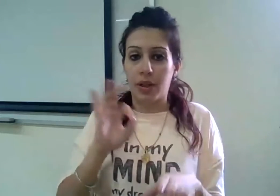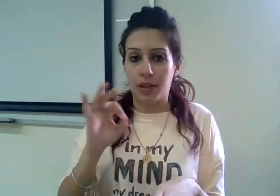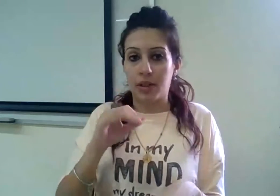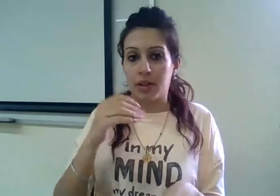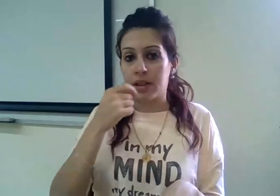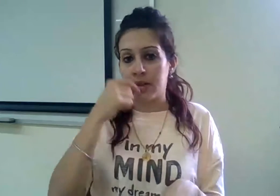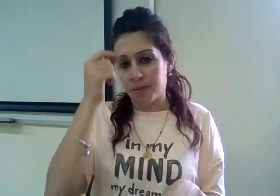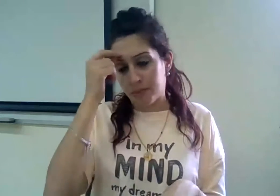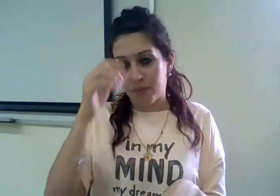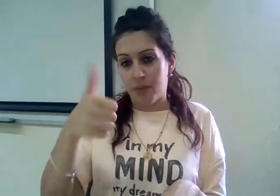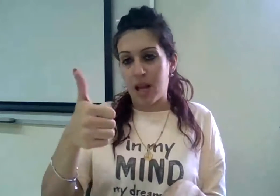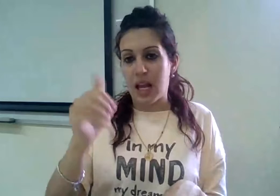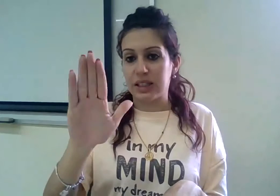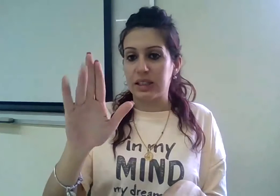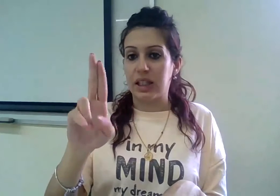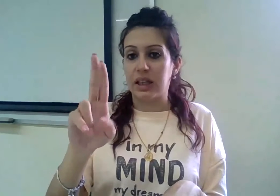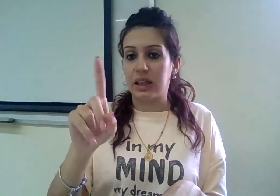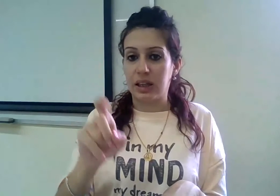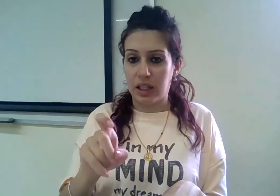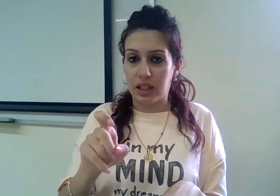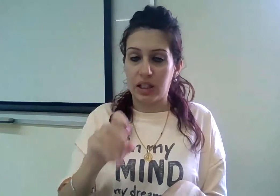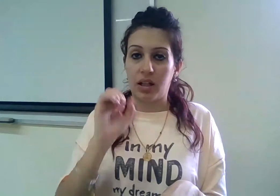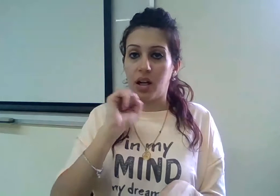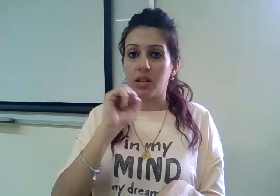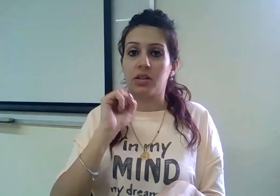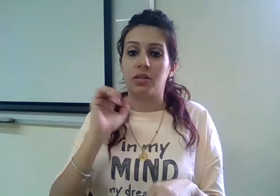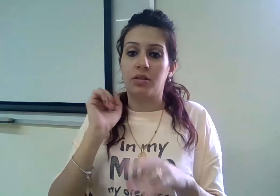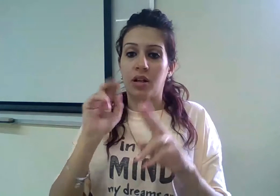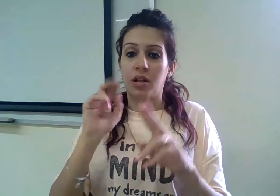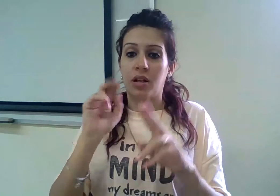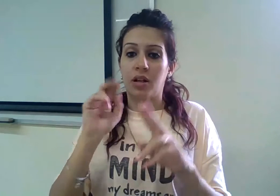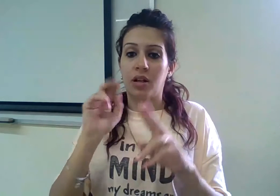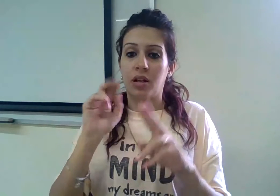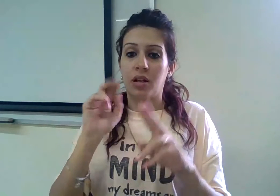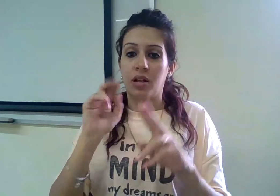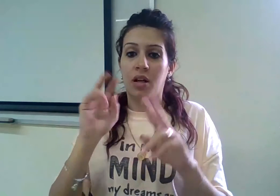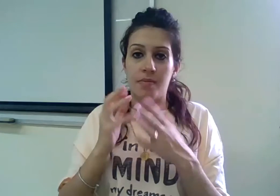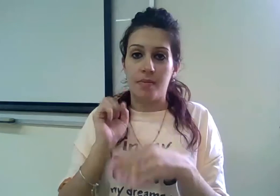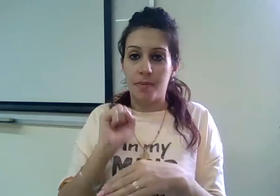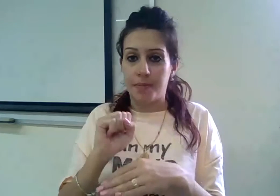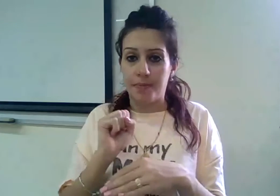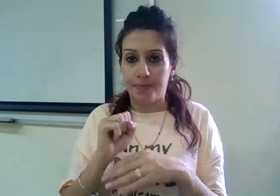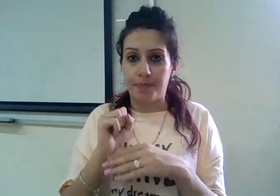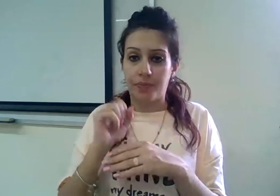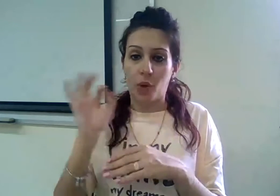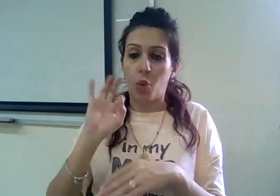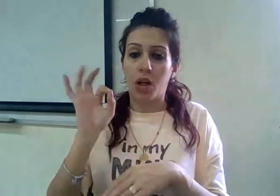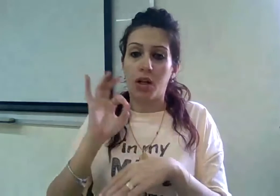from Parents International, currently based in the Netherlands. Welcome.